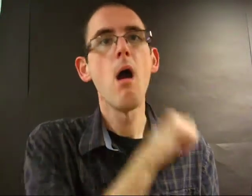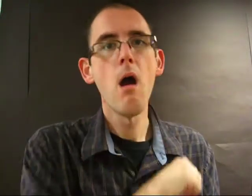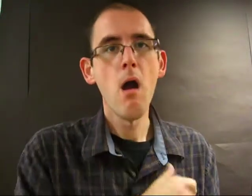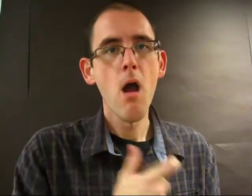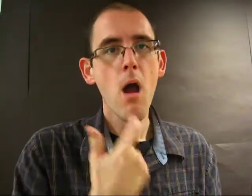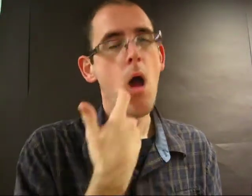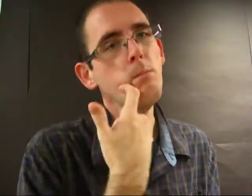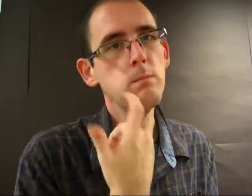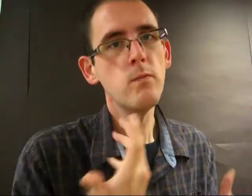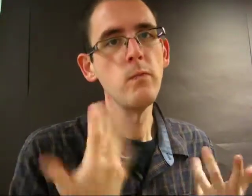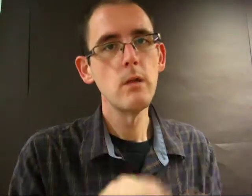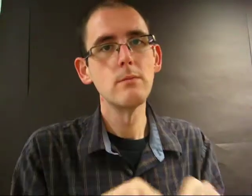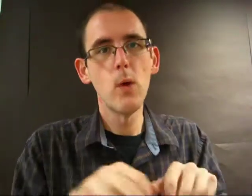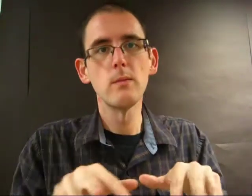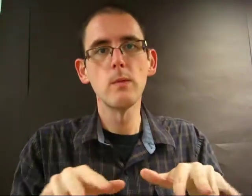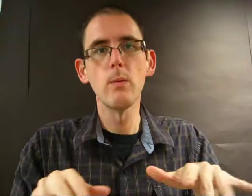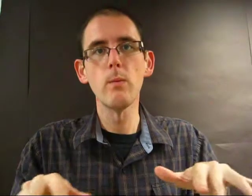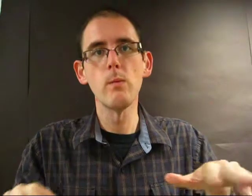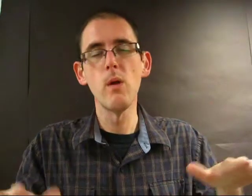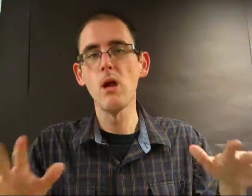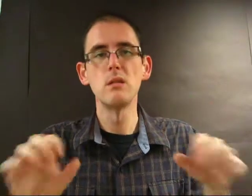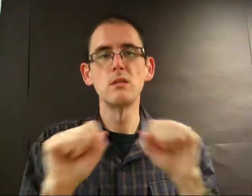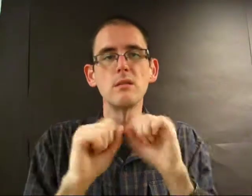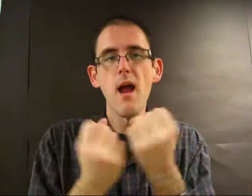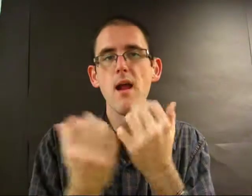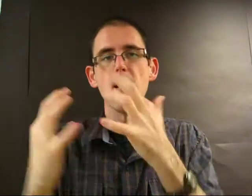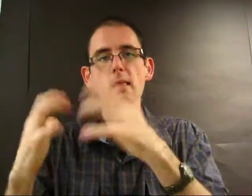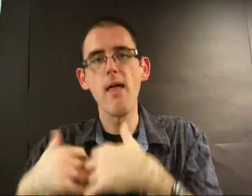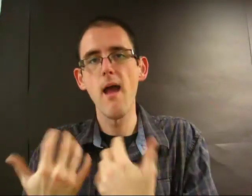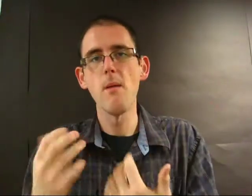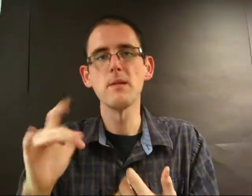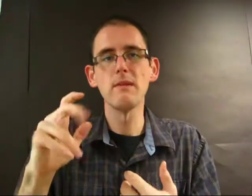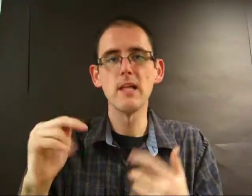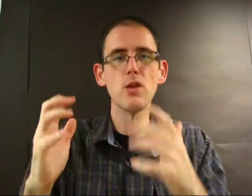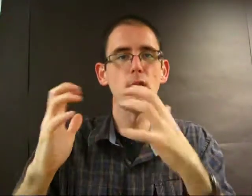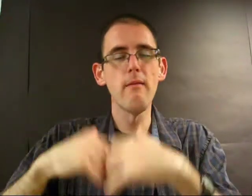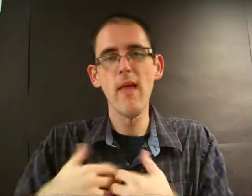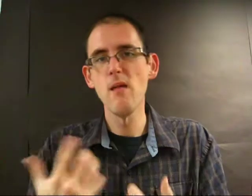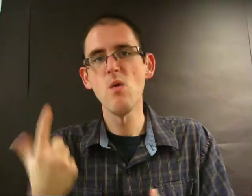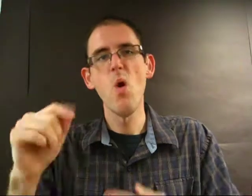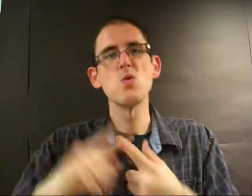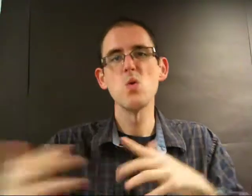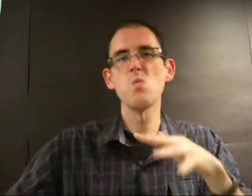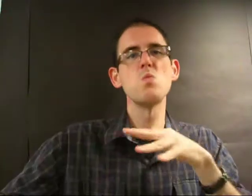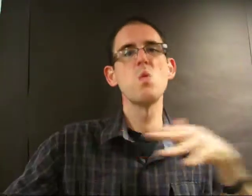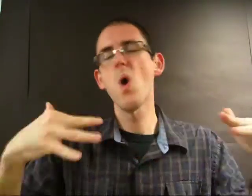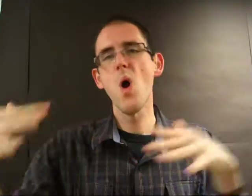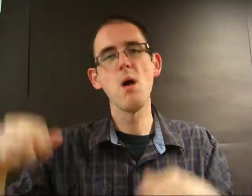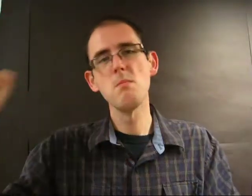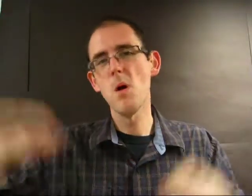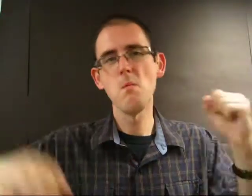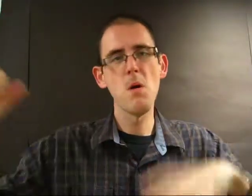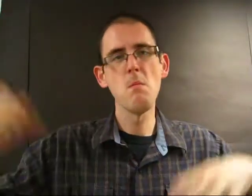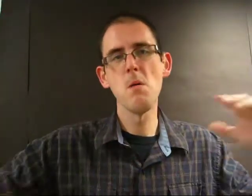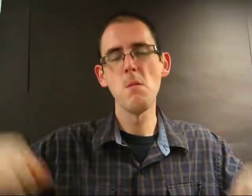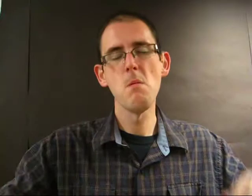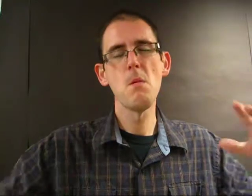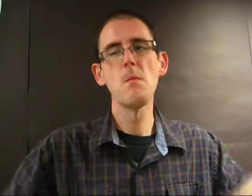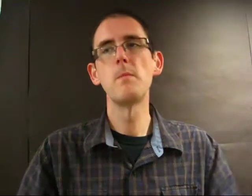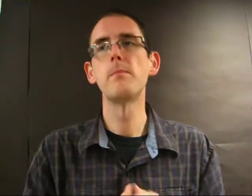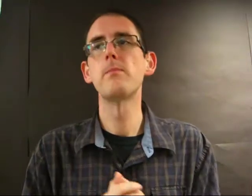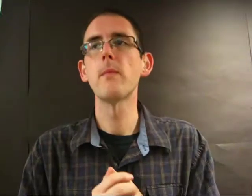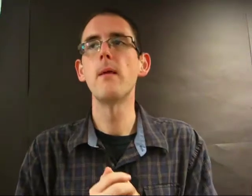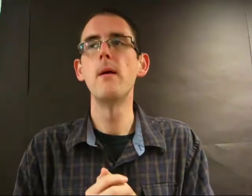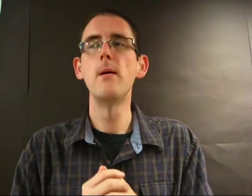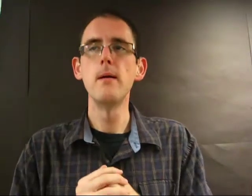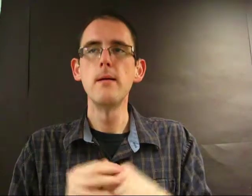and grow addicted themselves. Their society completely collapses, and war breaks out.